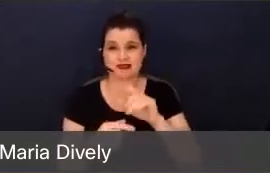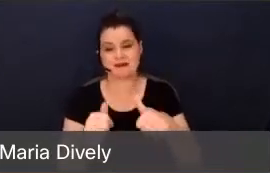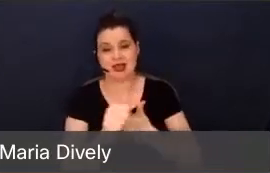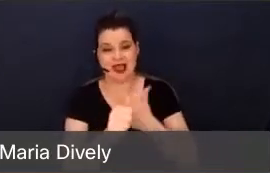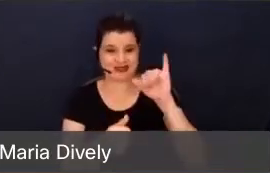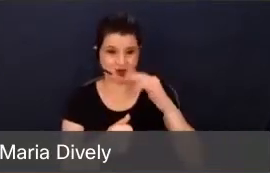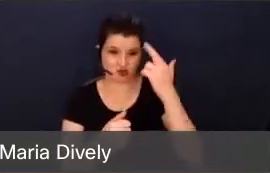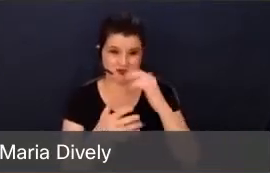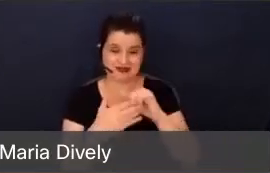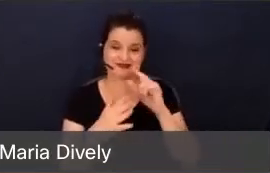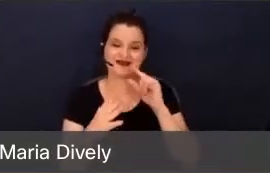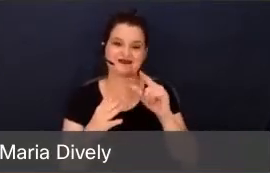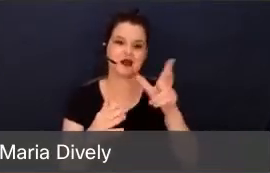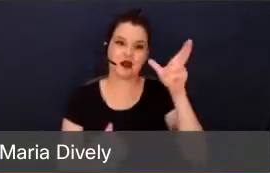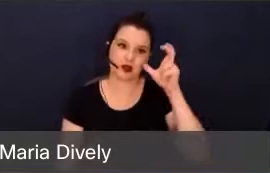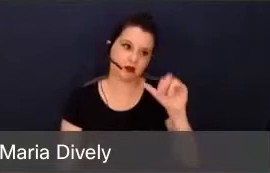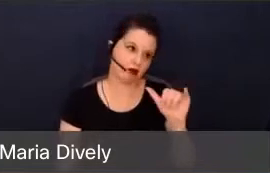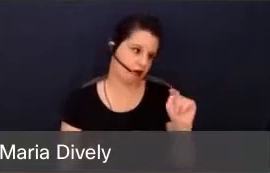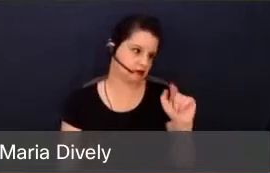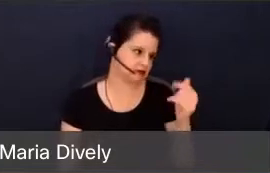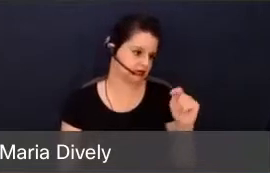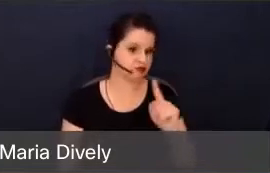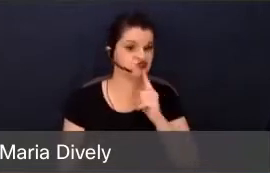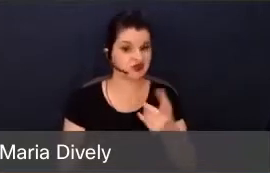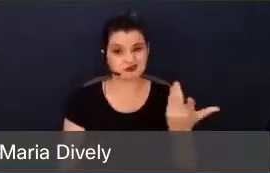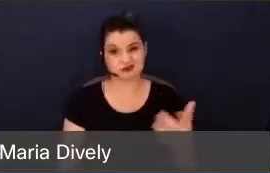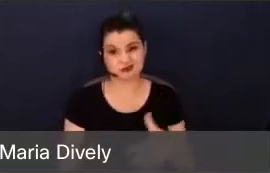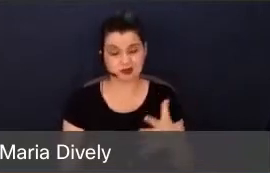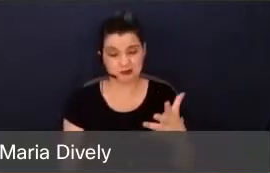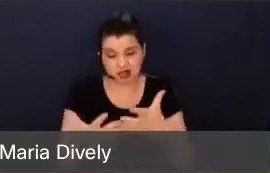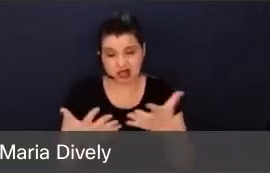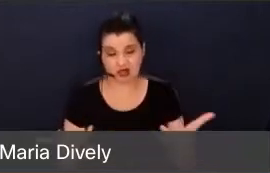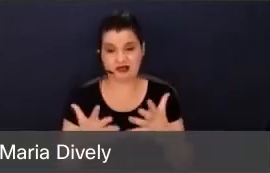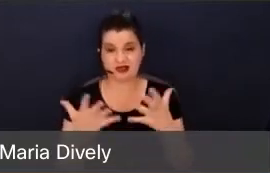is that listing the Alt text can quite frankly be, you know, it's a lot to listen to.